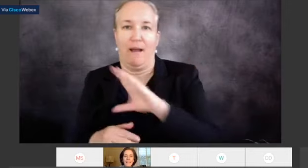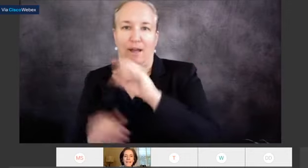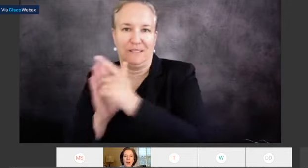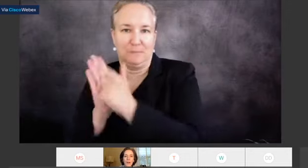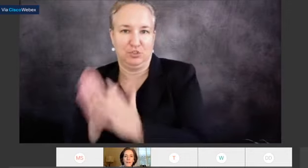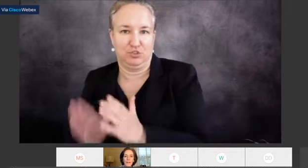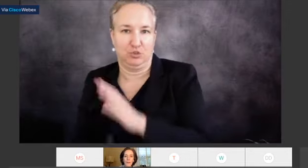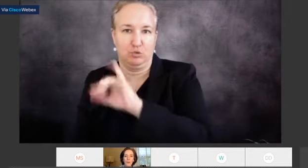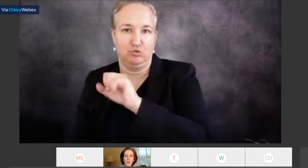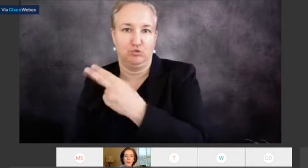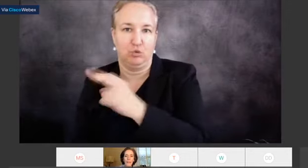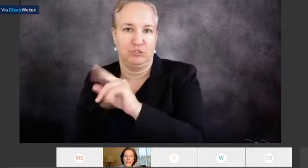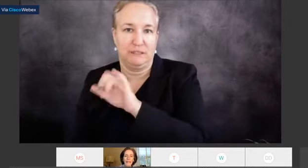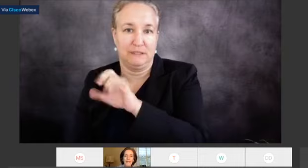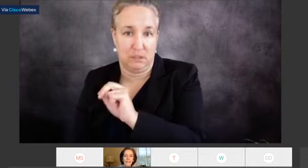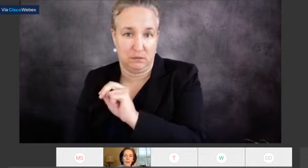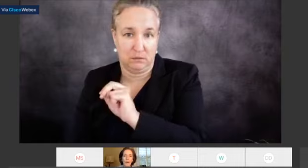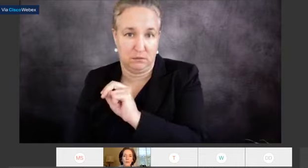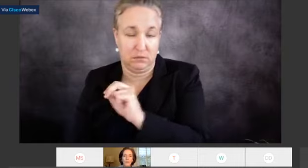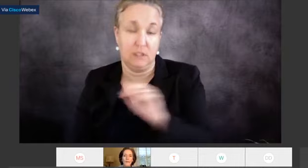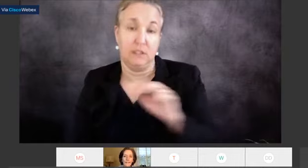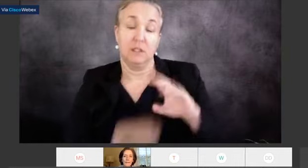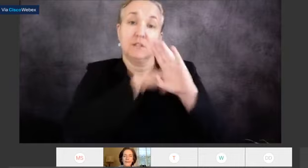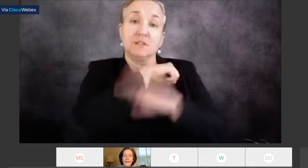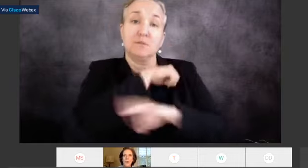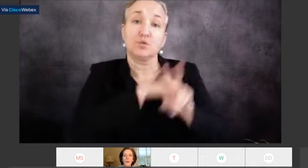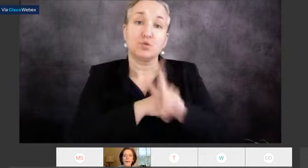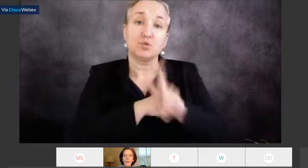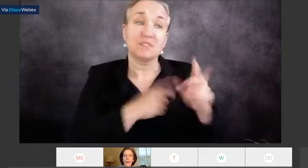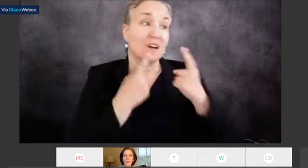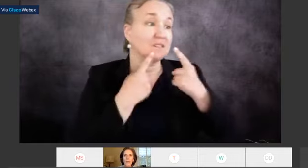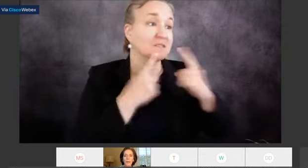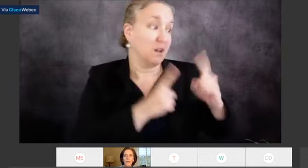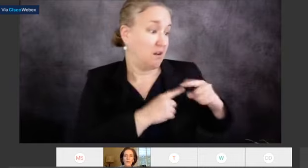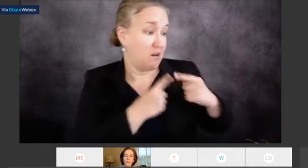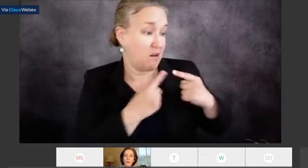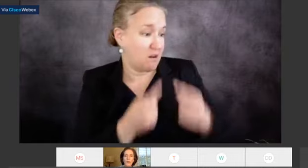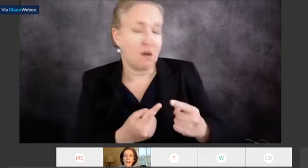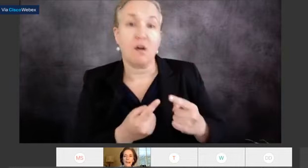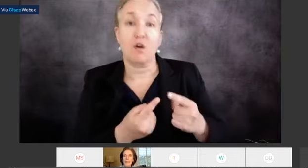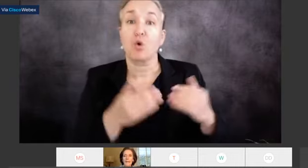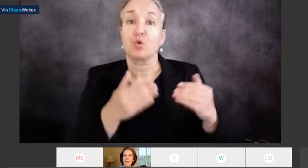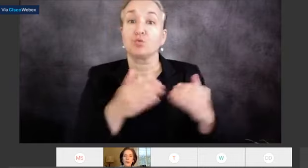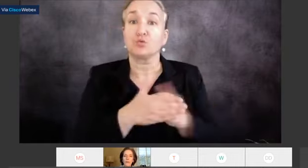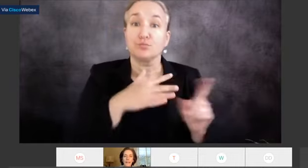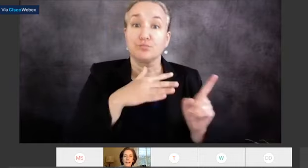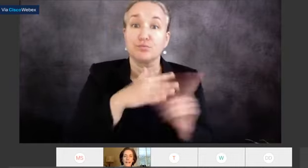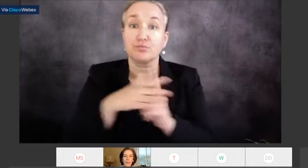since our september 22nd press release we have had 42 new cases of covid19